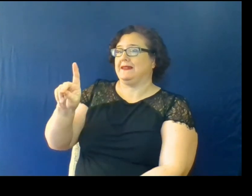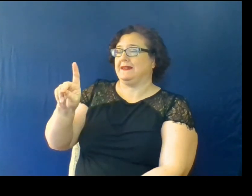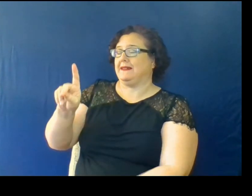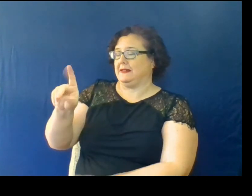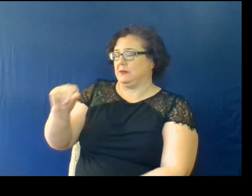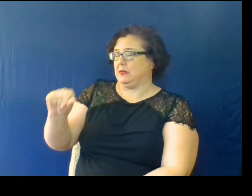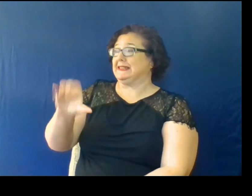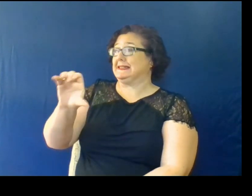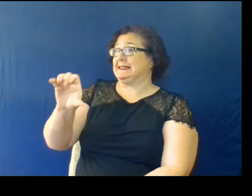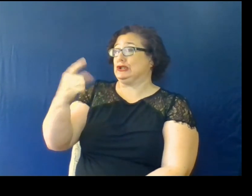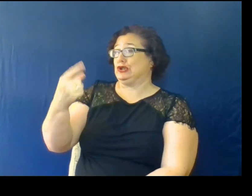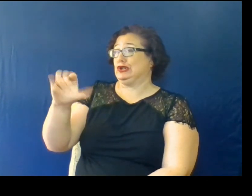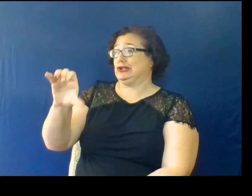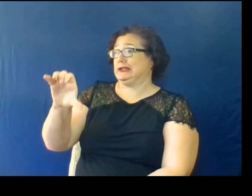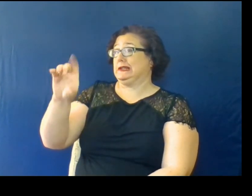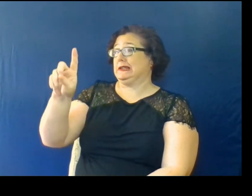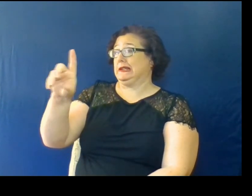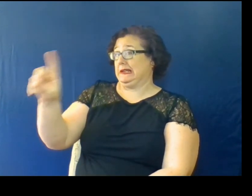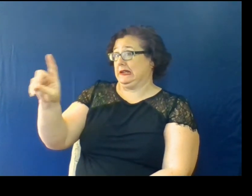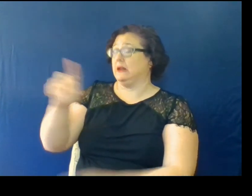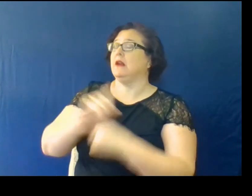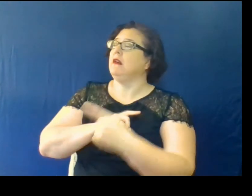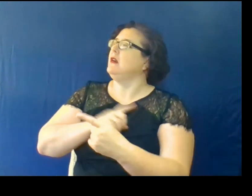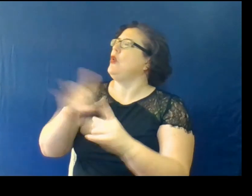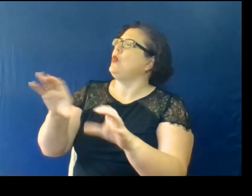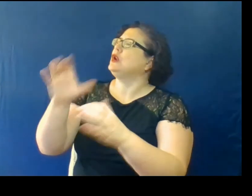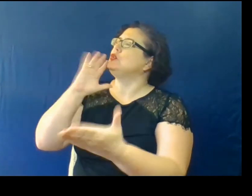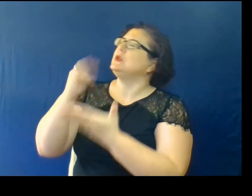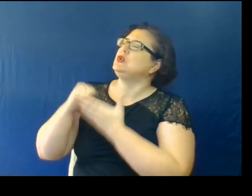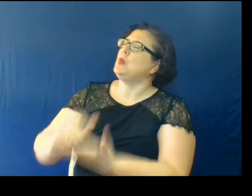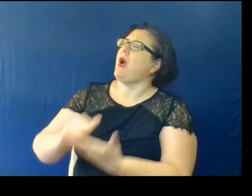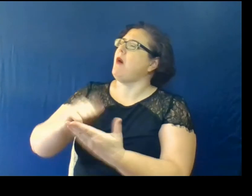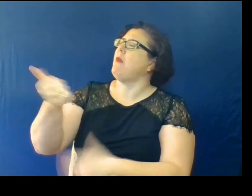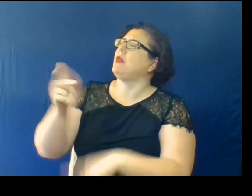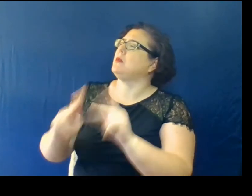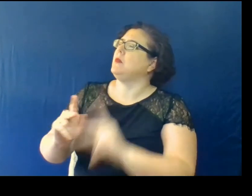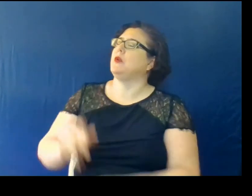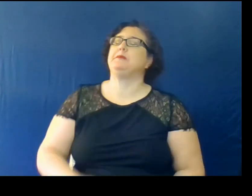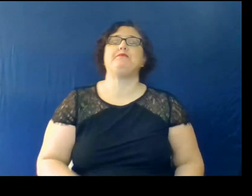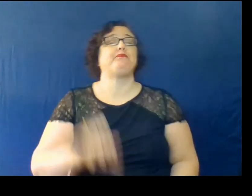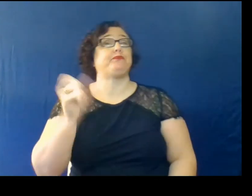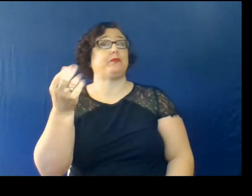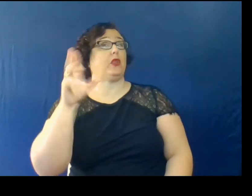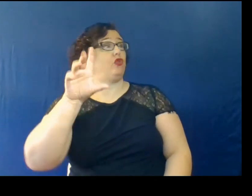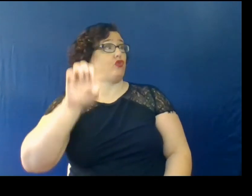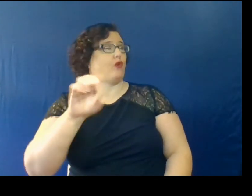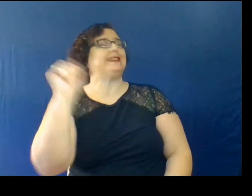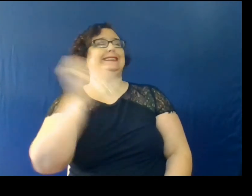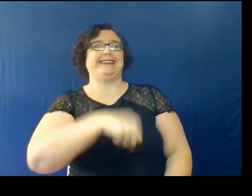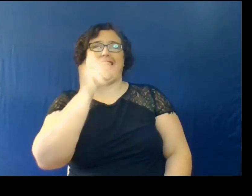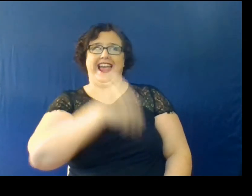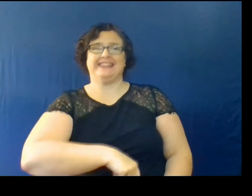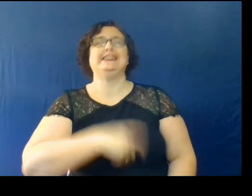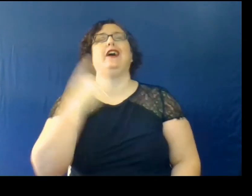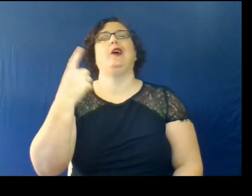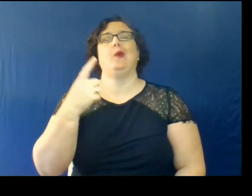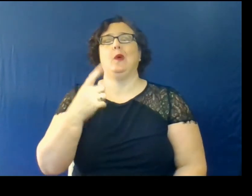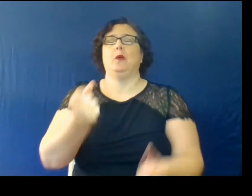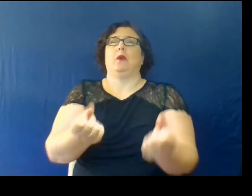is doing to help voters. Yes so we have actually one of the many cool things that we do